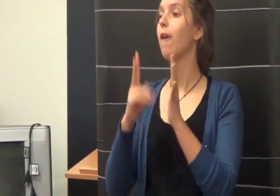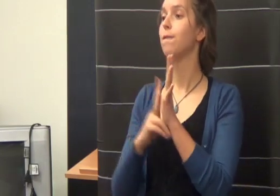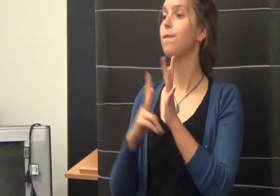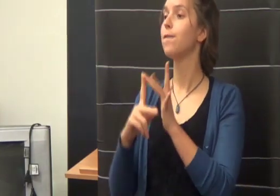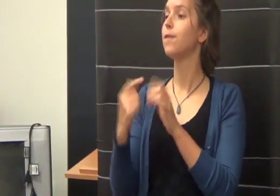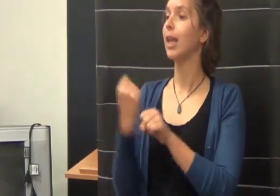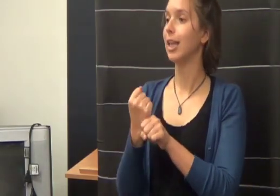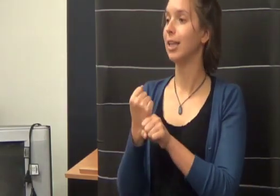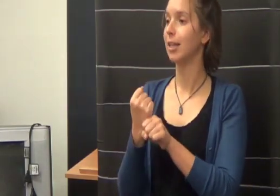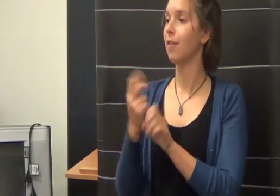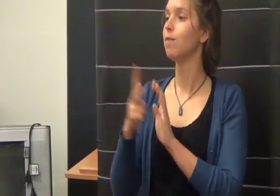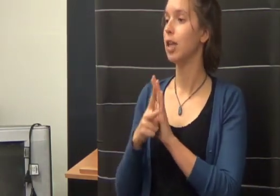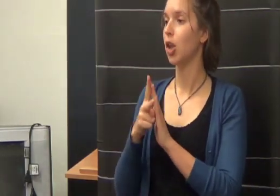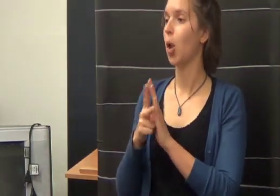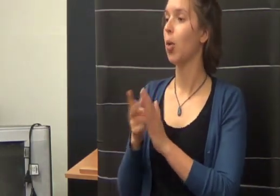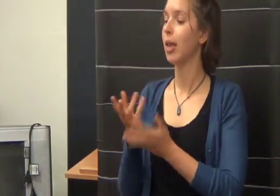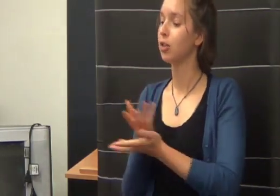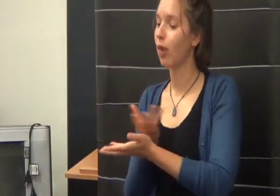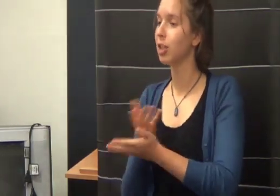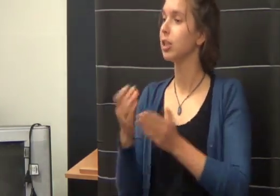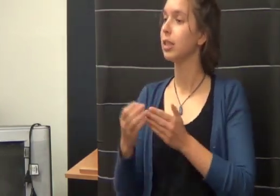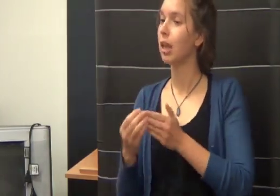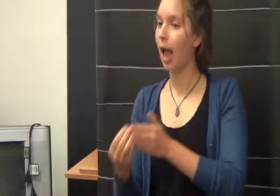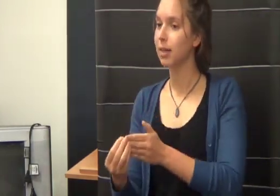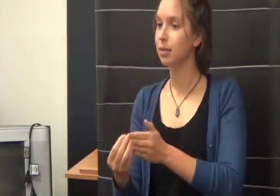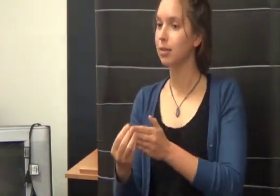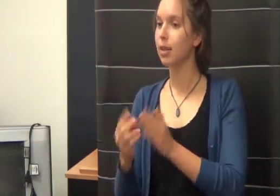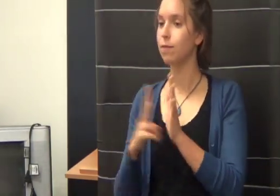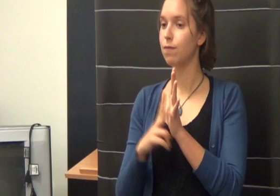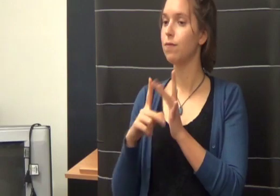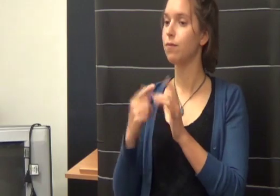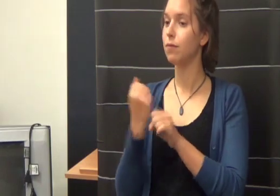So you can tell your NDIA planner 'I want to make sure that there is funding allocated